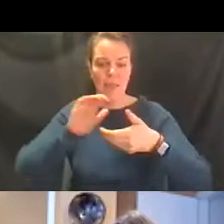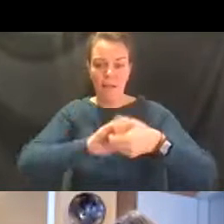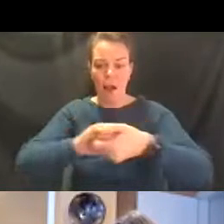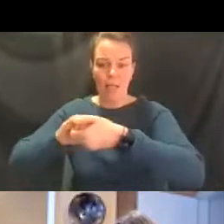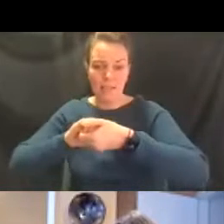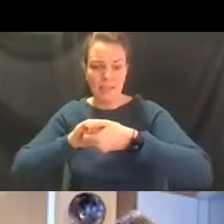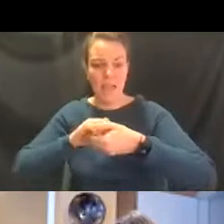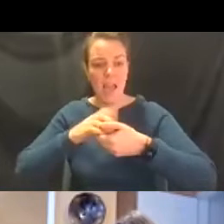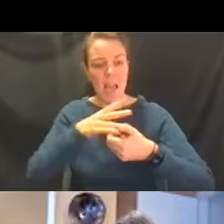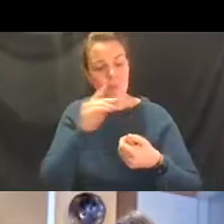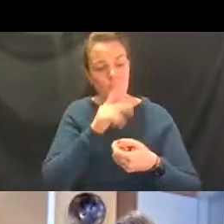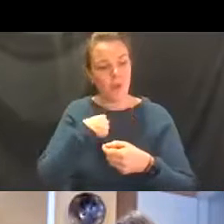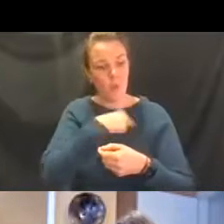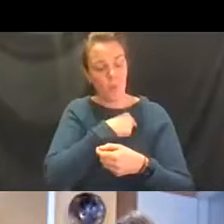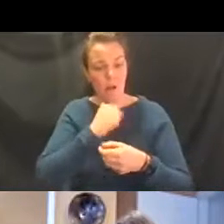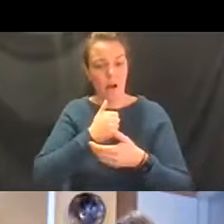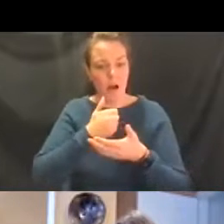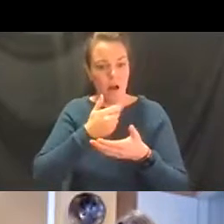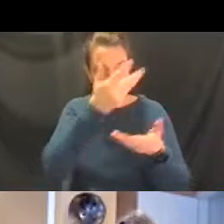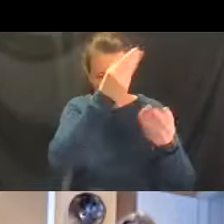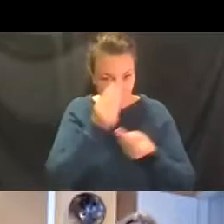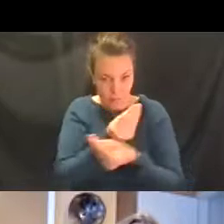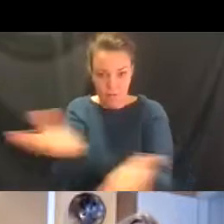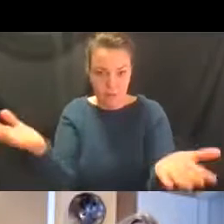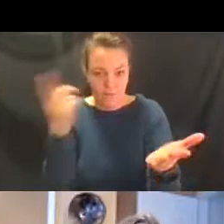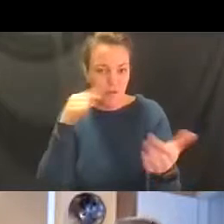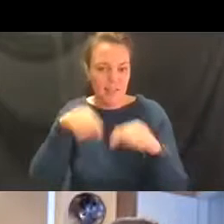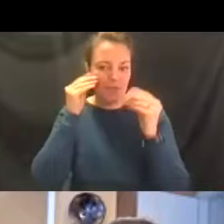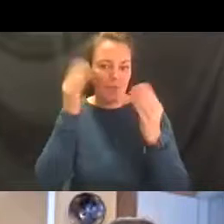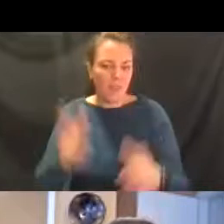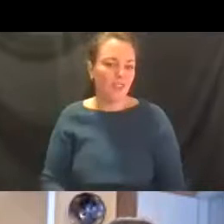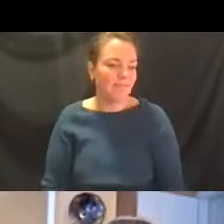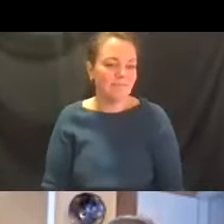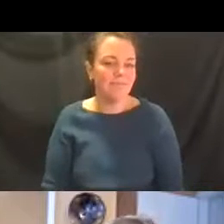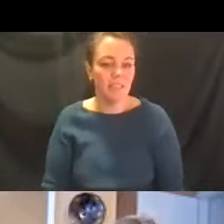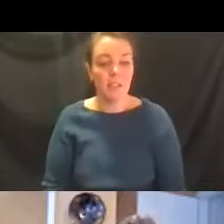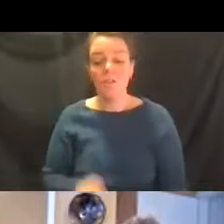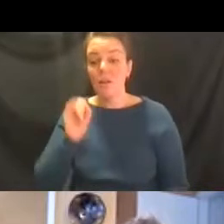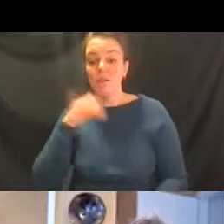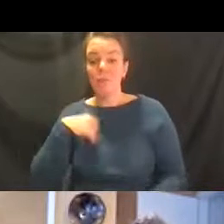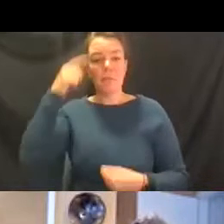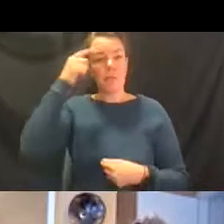in lots of ways for this information. So when we think about local resources in the community I